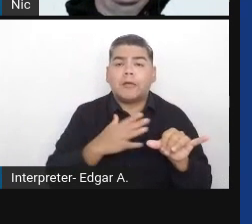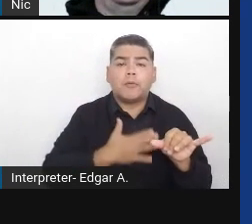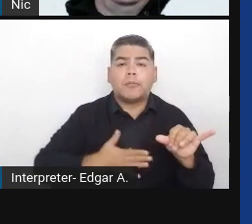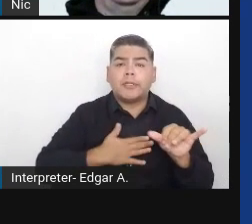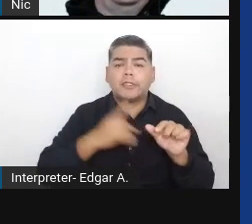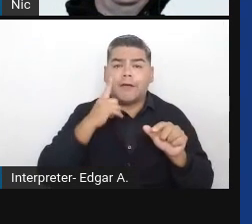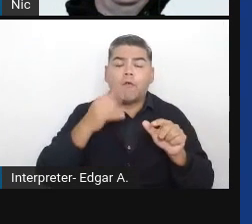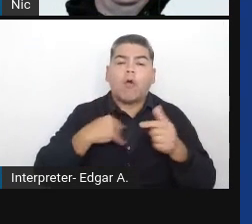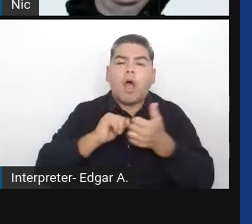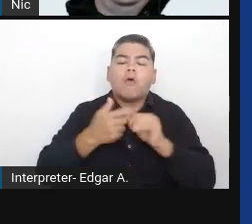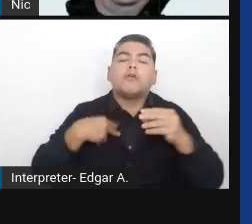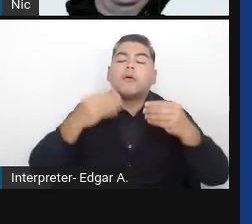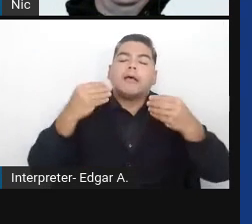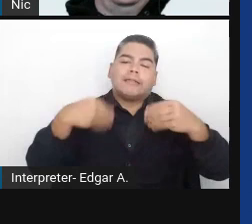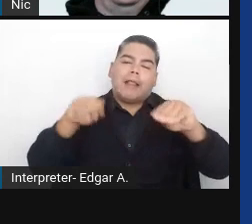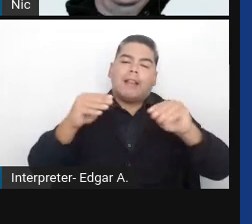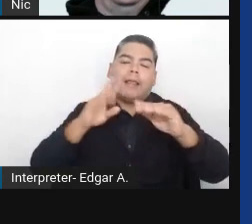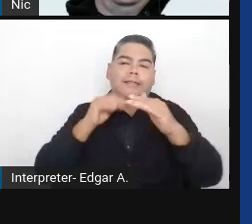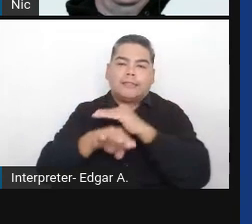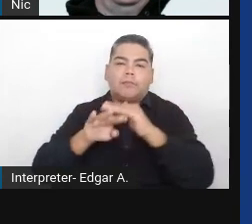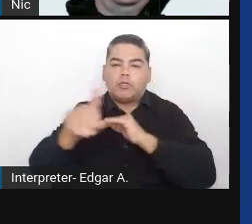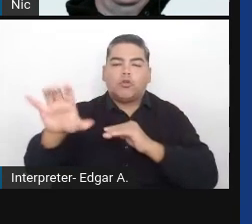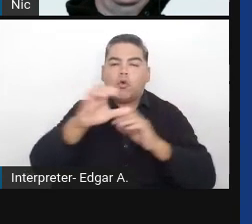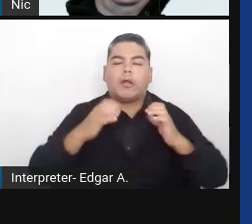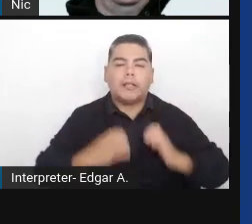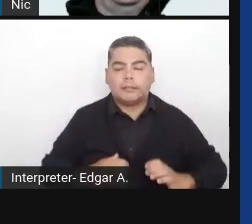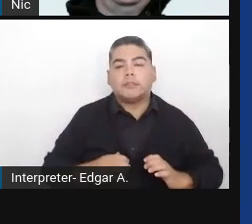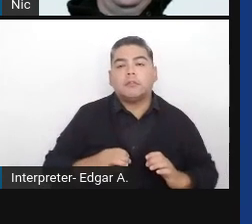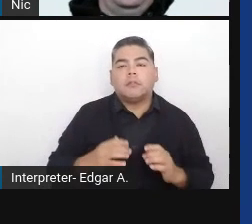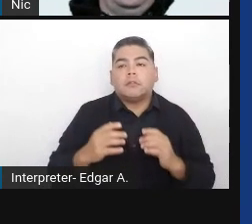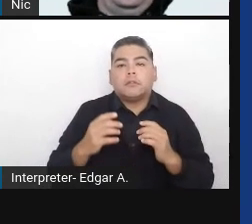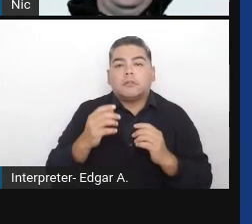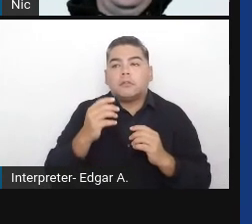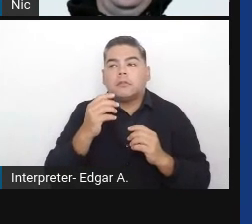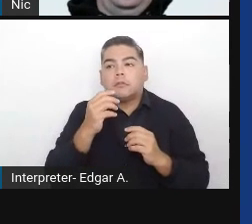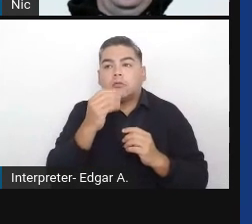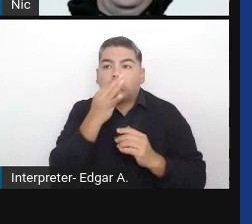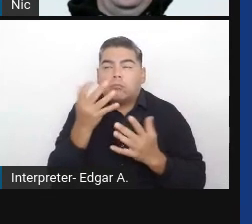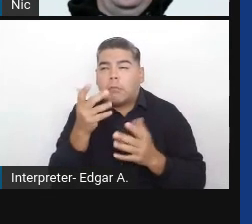to your clients coming up next in about 10 minutes